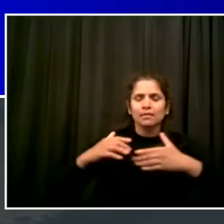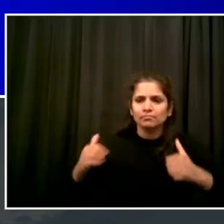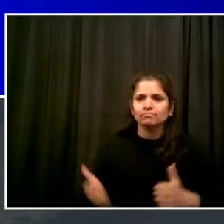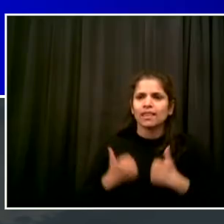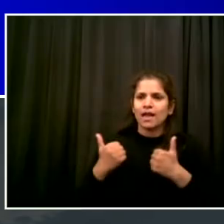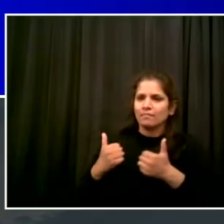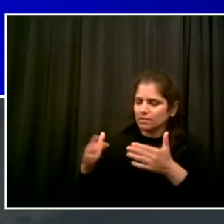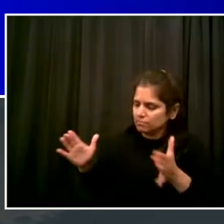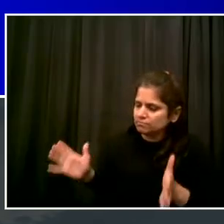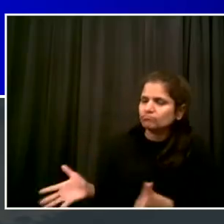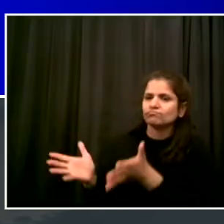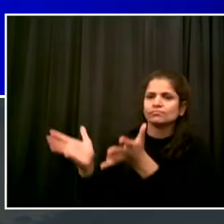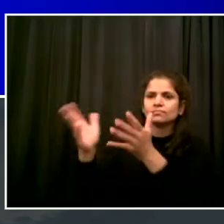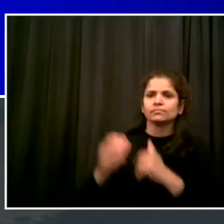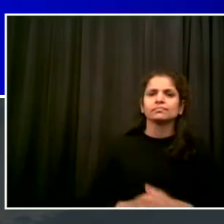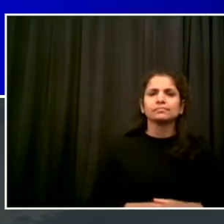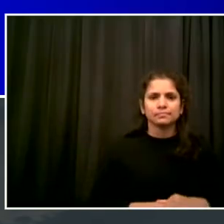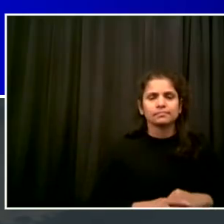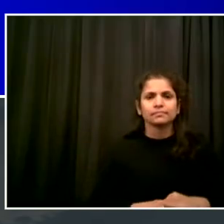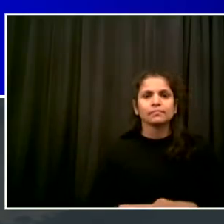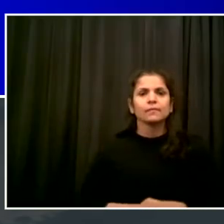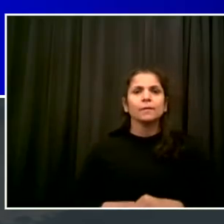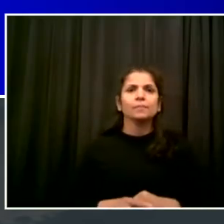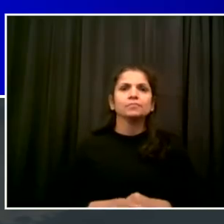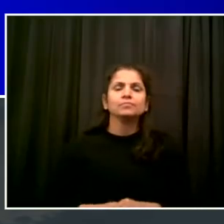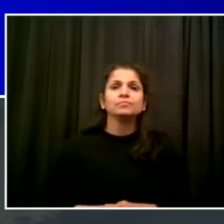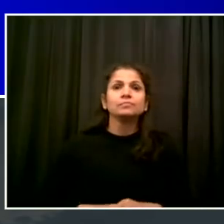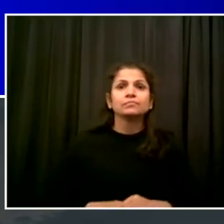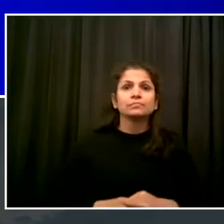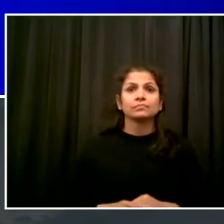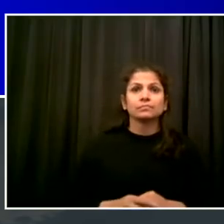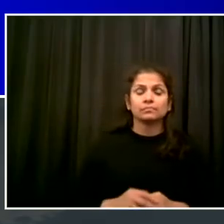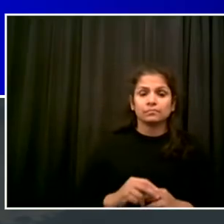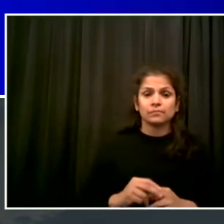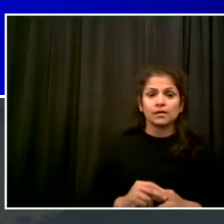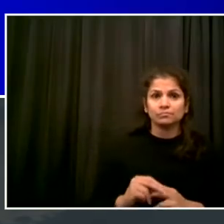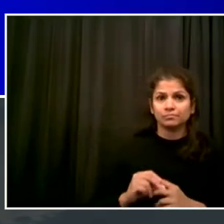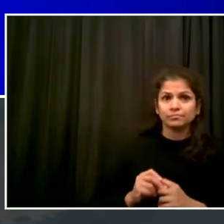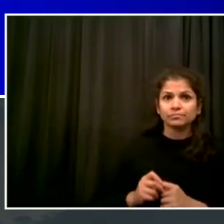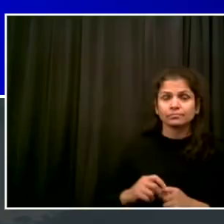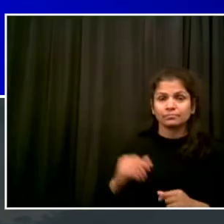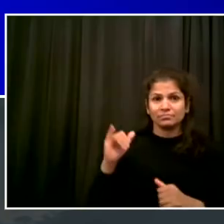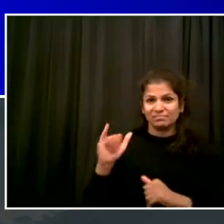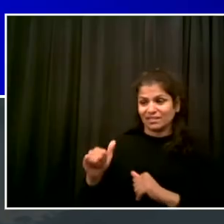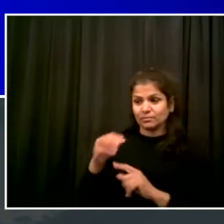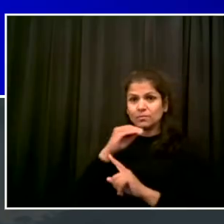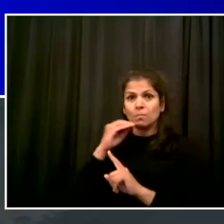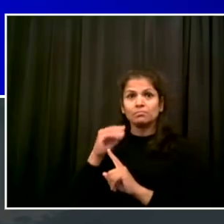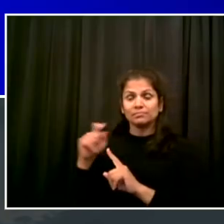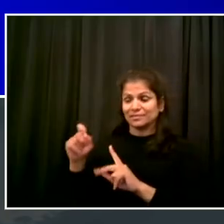ON THE WAY TO CHANGING LIVES.